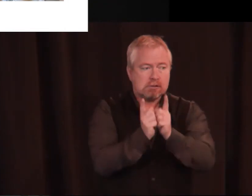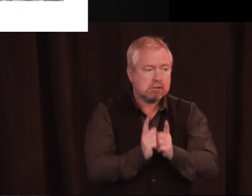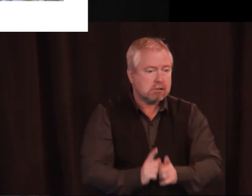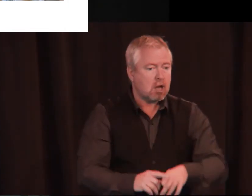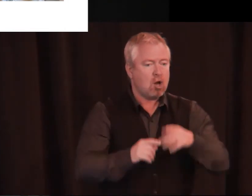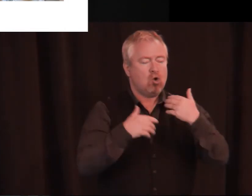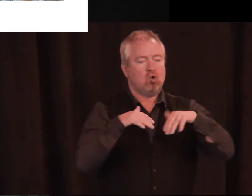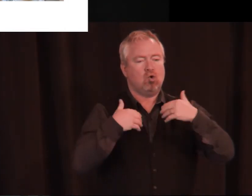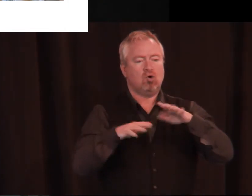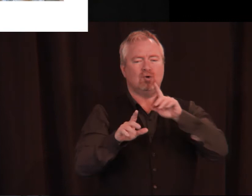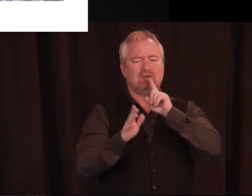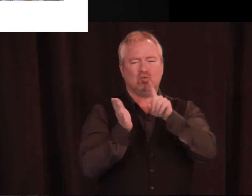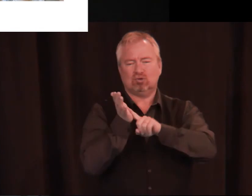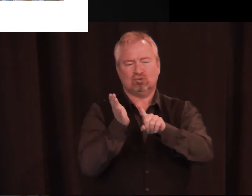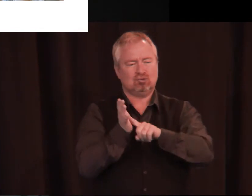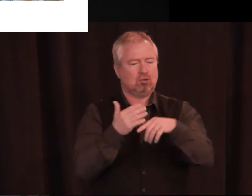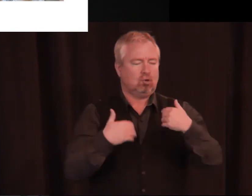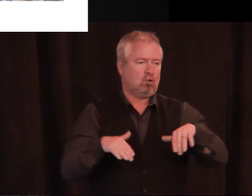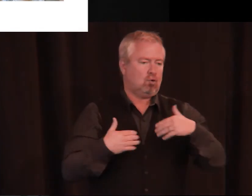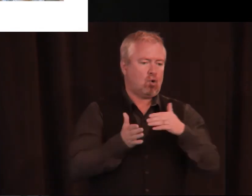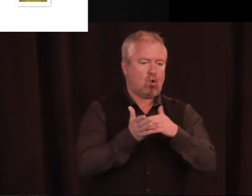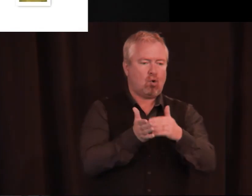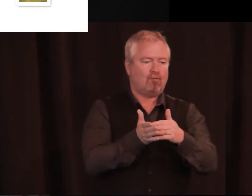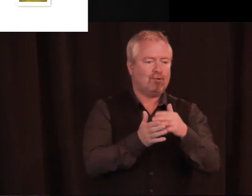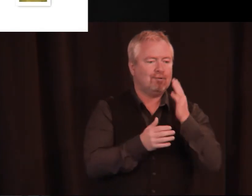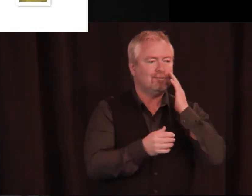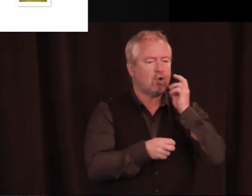just because of the difficulties in conducting it.